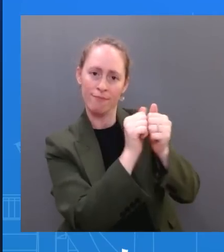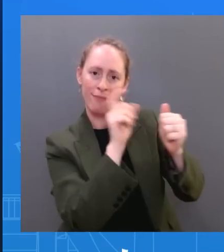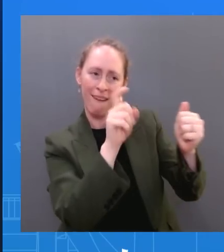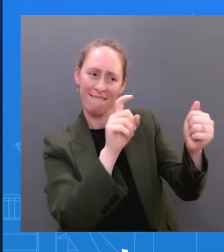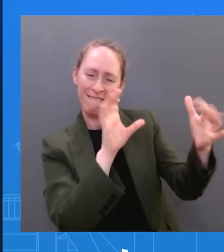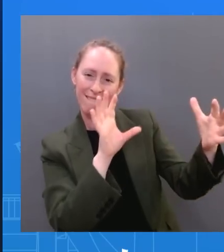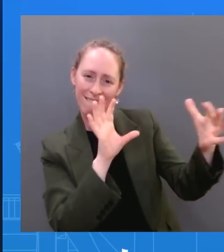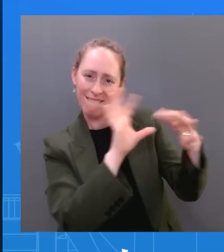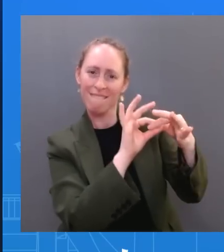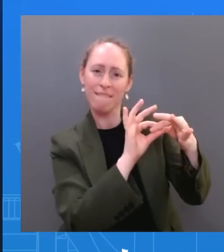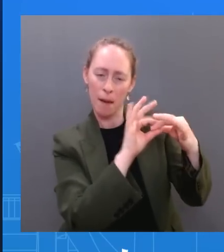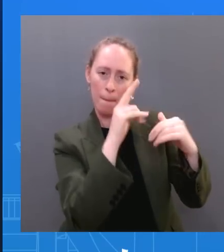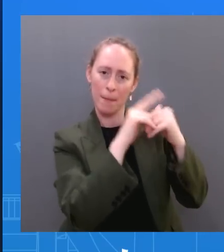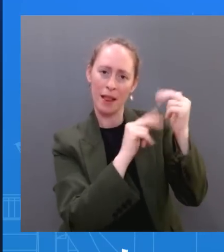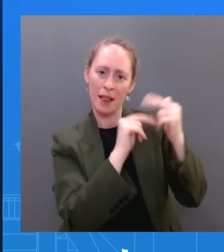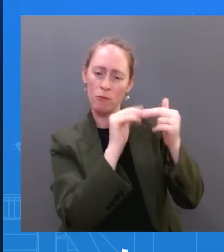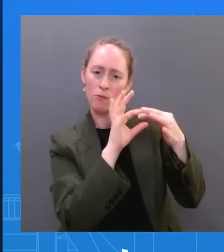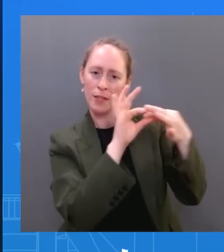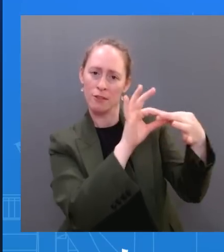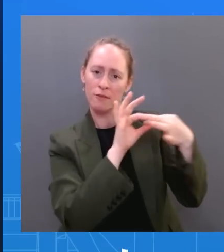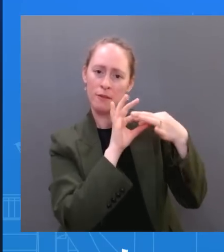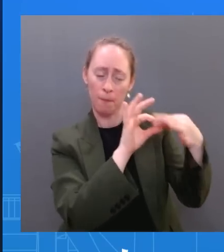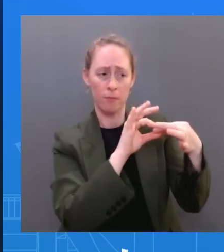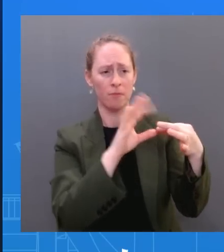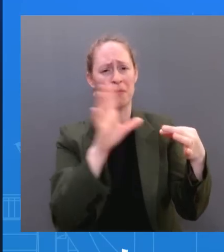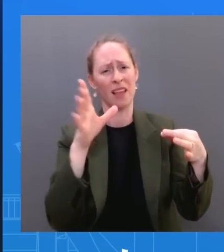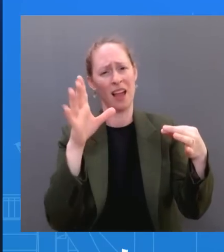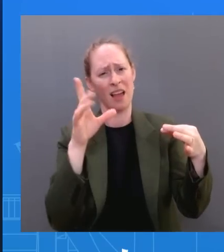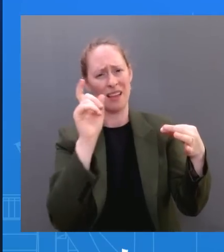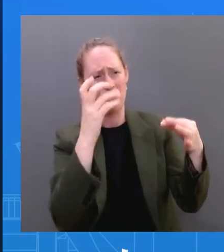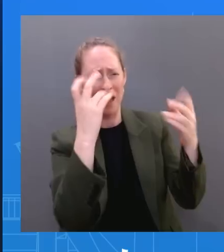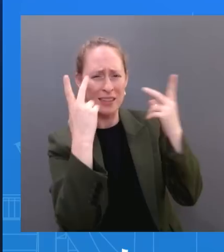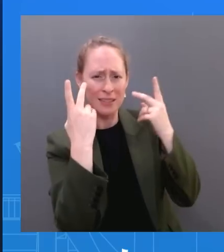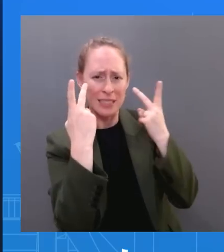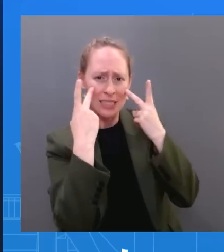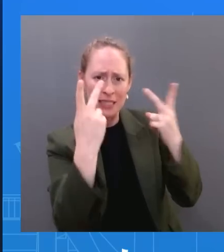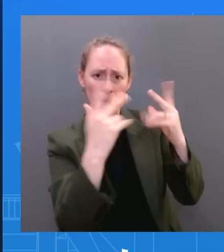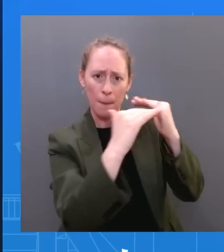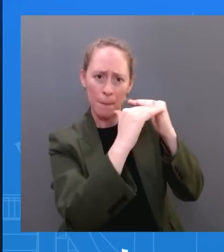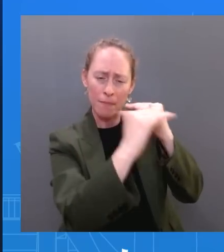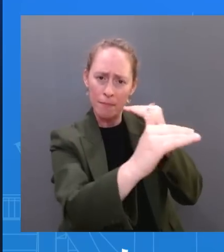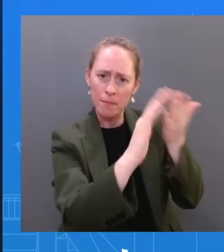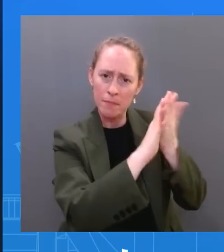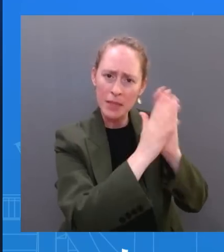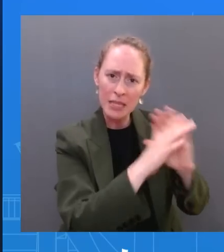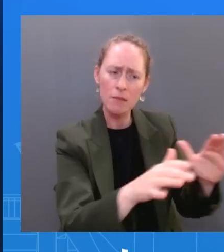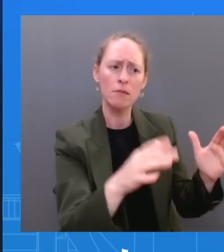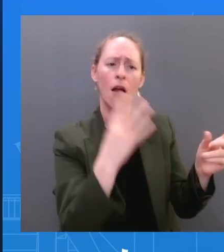for Israel's integration into the region; for the war in Yemen, as I mentioned before; for energy and food security; and for many other things.